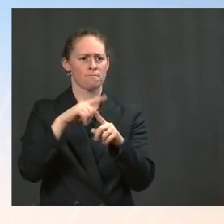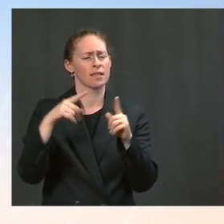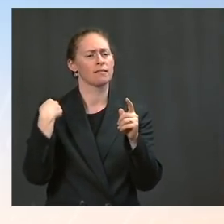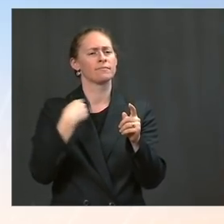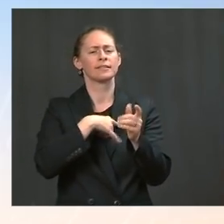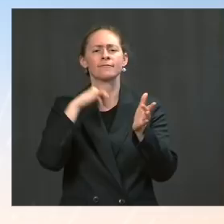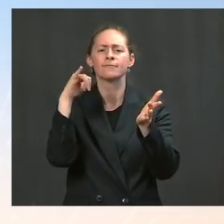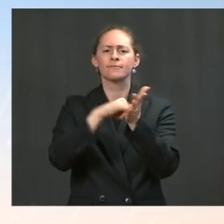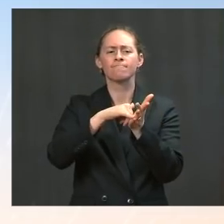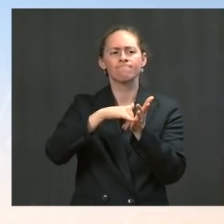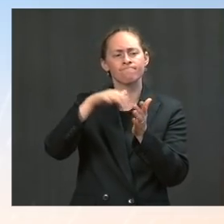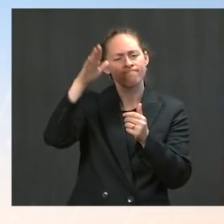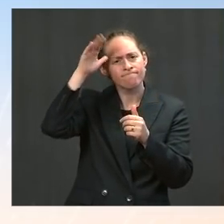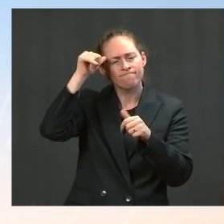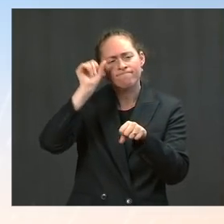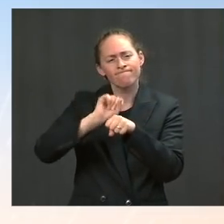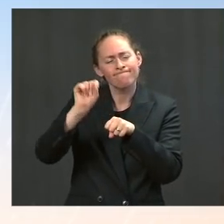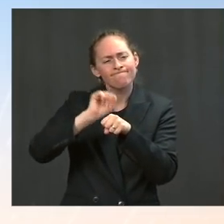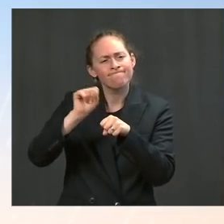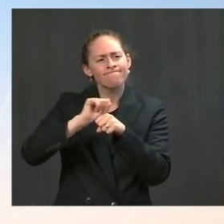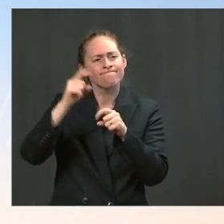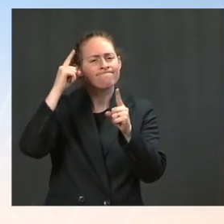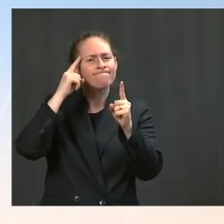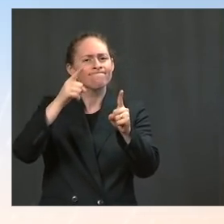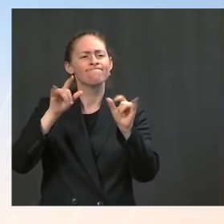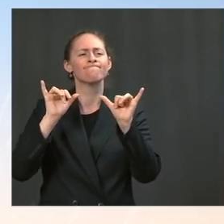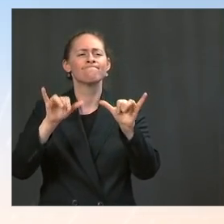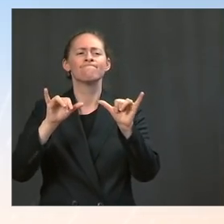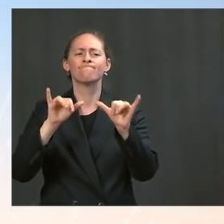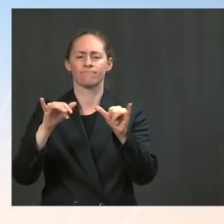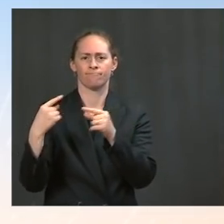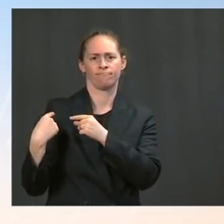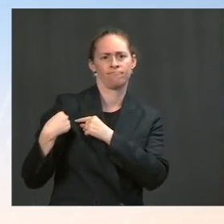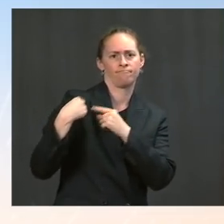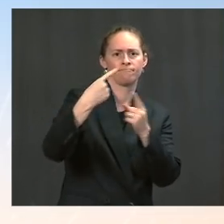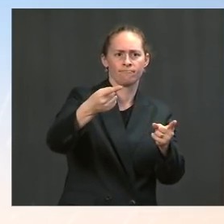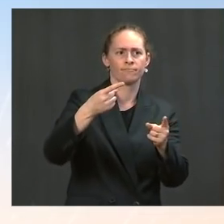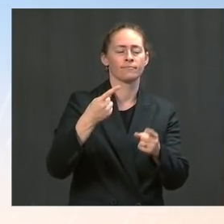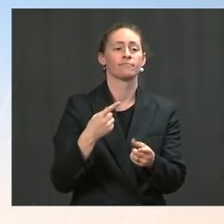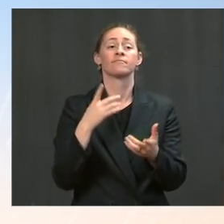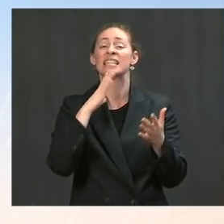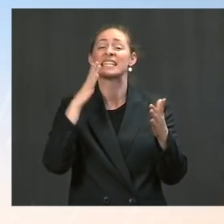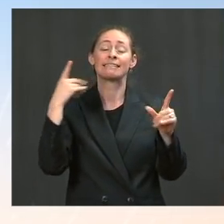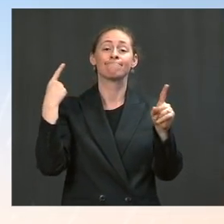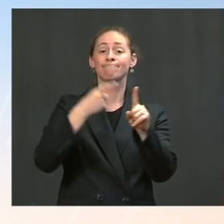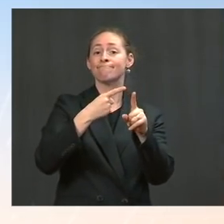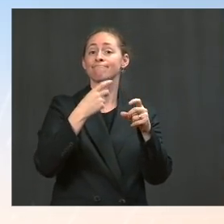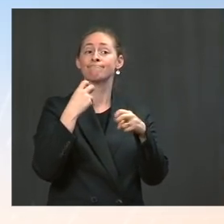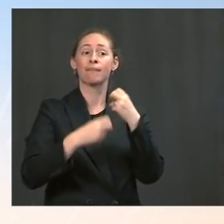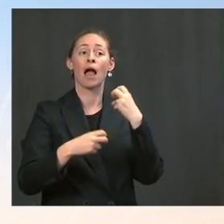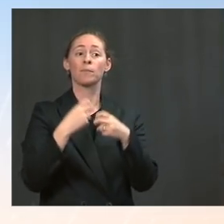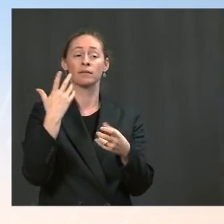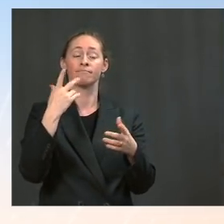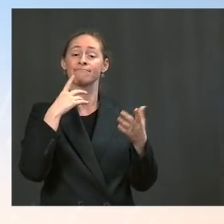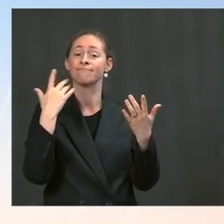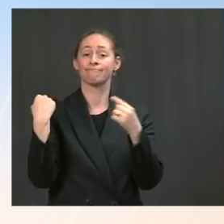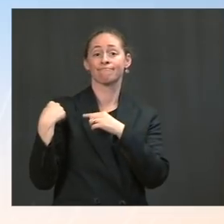to apply the lessons we've learned over the last few months. The biggest issue far and away is access, and that means something different